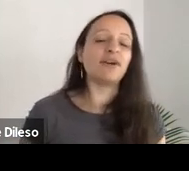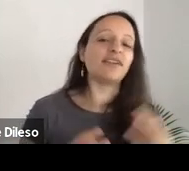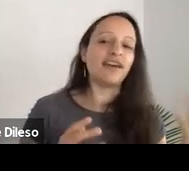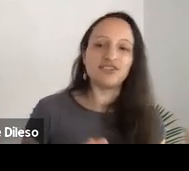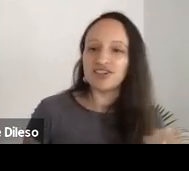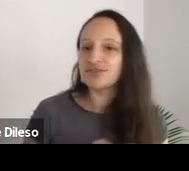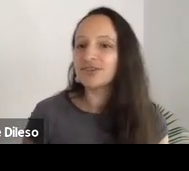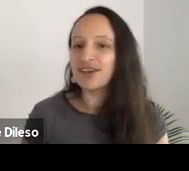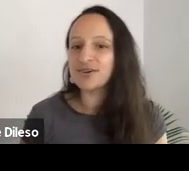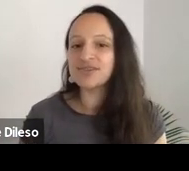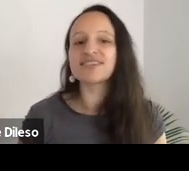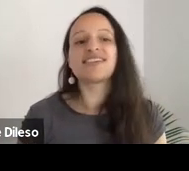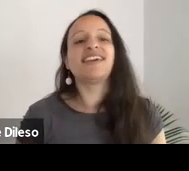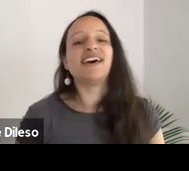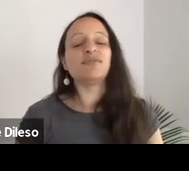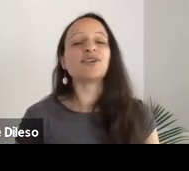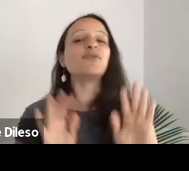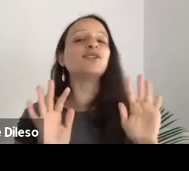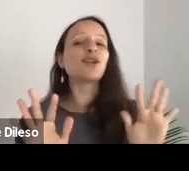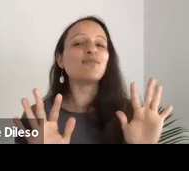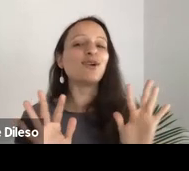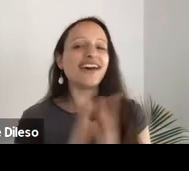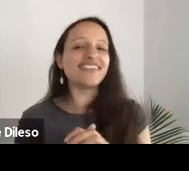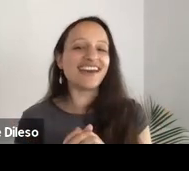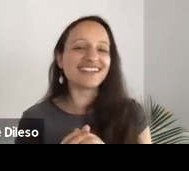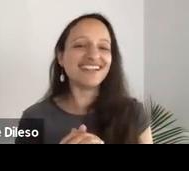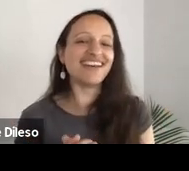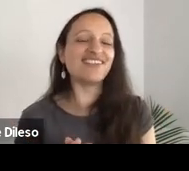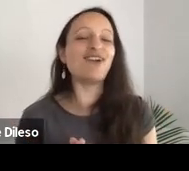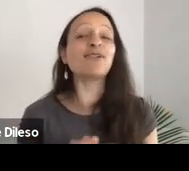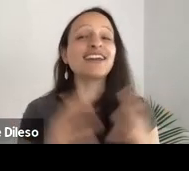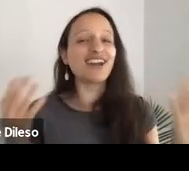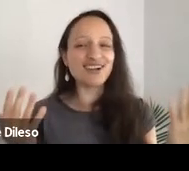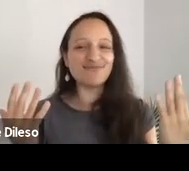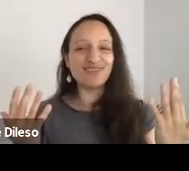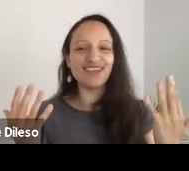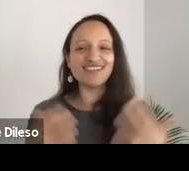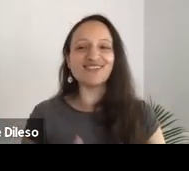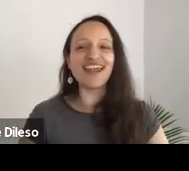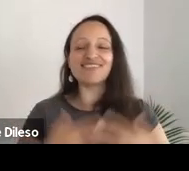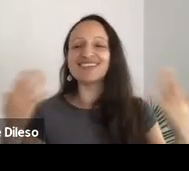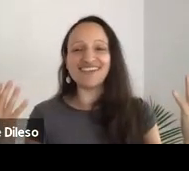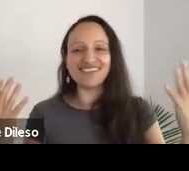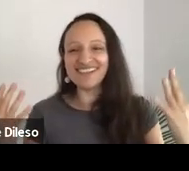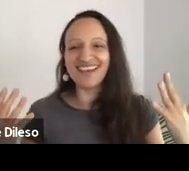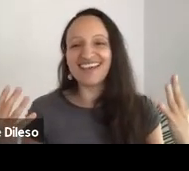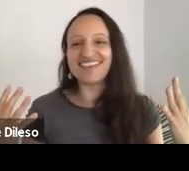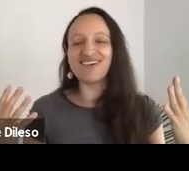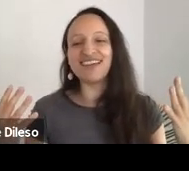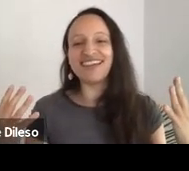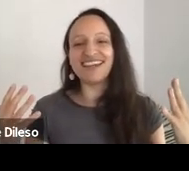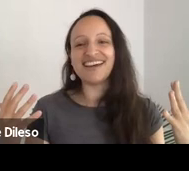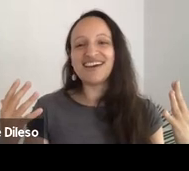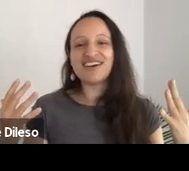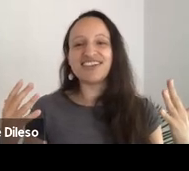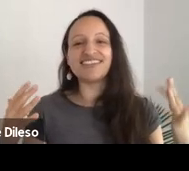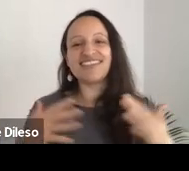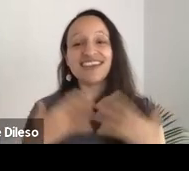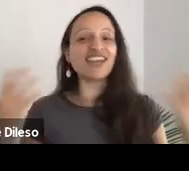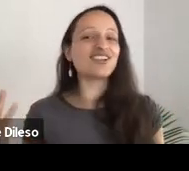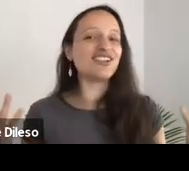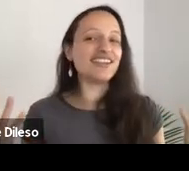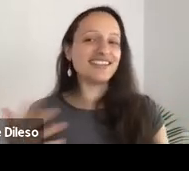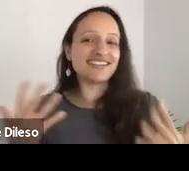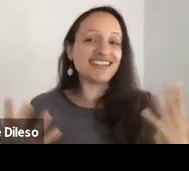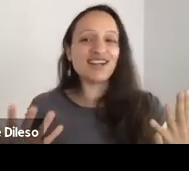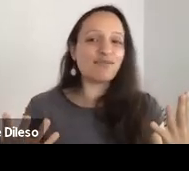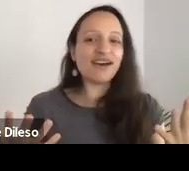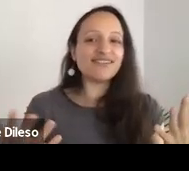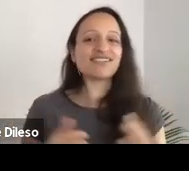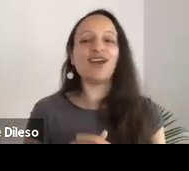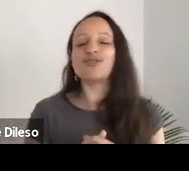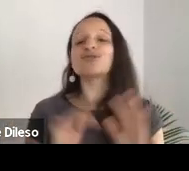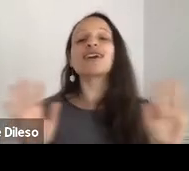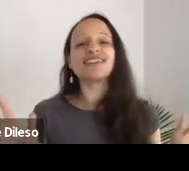They might not have a change of clothes. So we do want to point out that while we encourage my play to whatever level that we think that that kid's excited about.